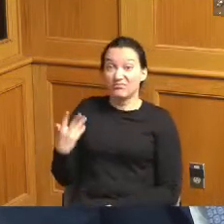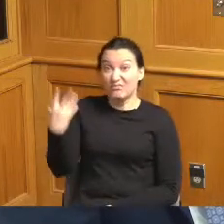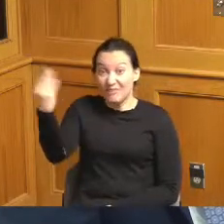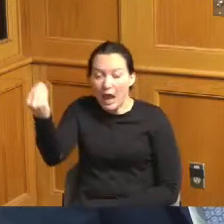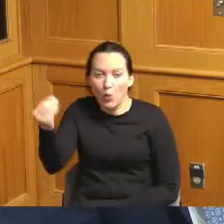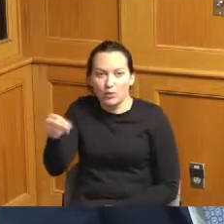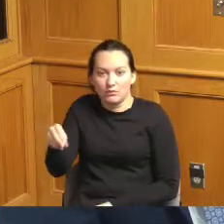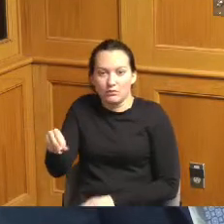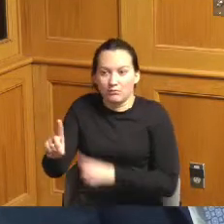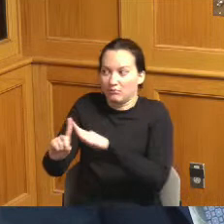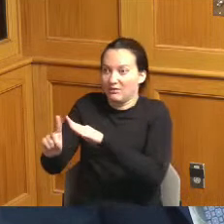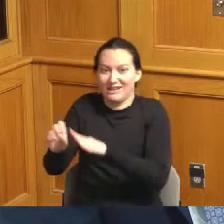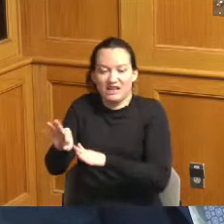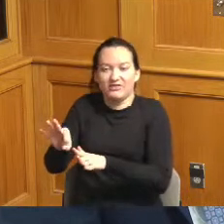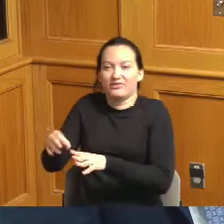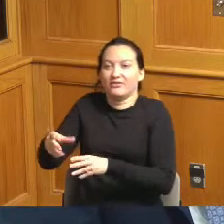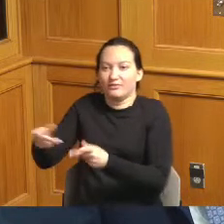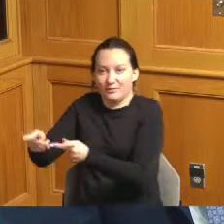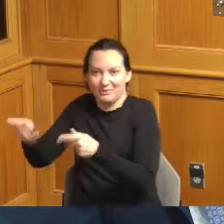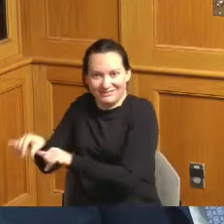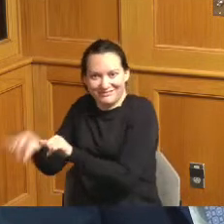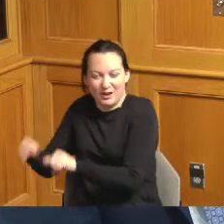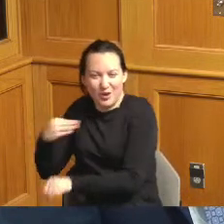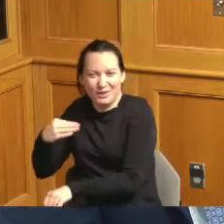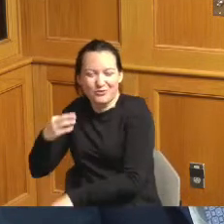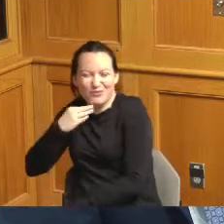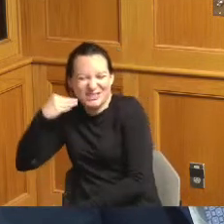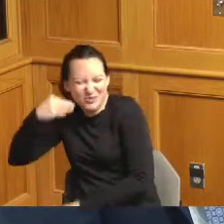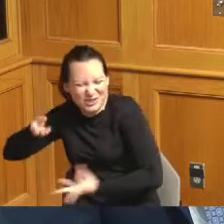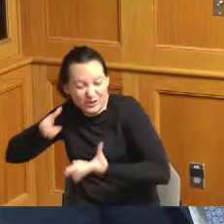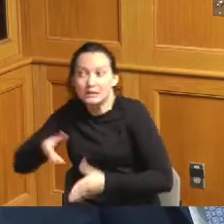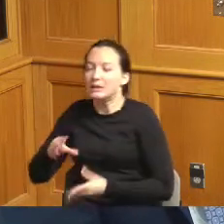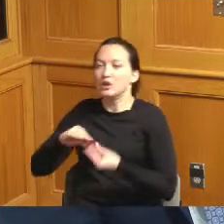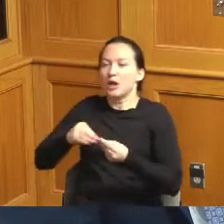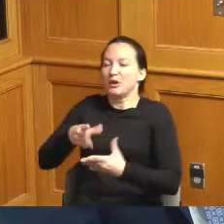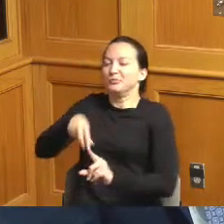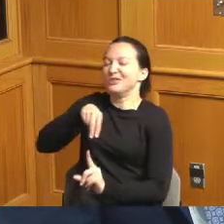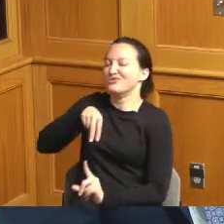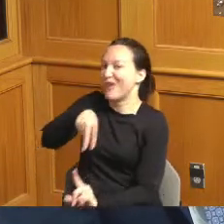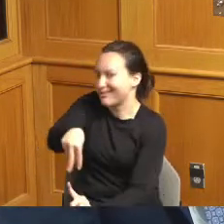find a placement so that's about the number we're averaging but we track that obviously we have